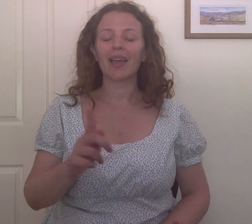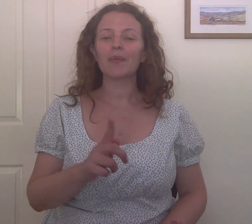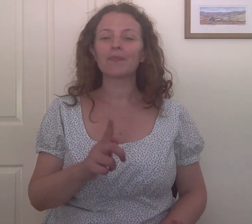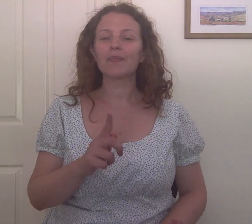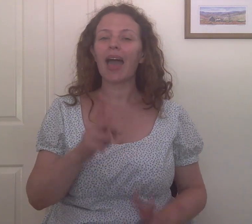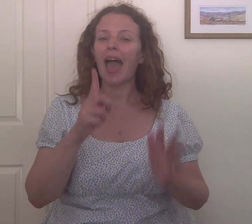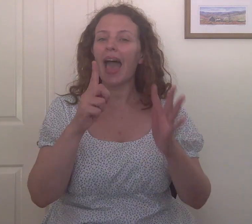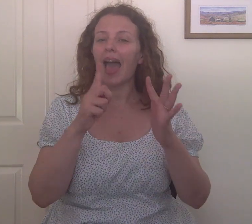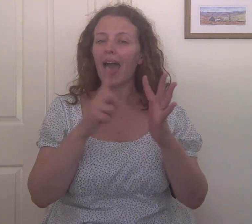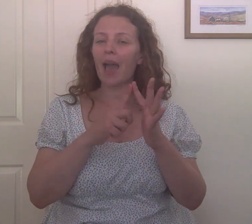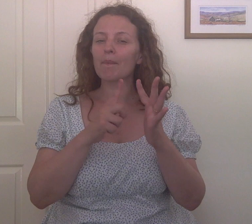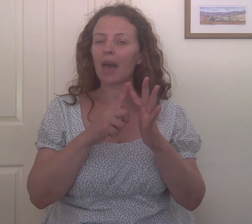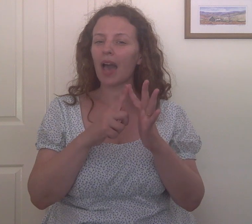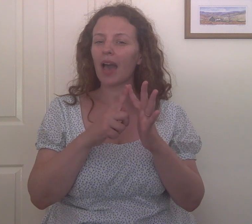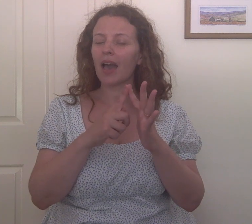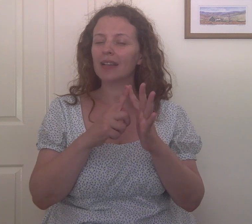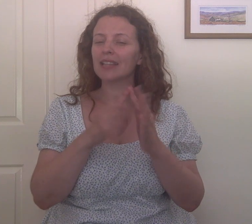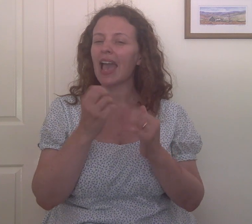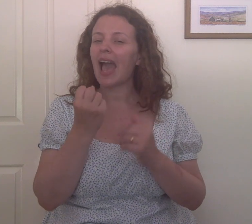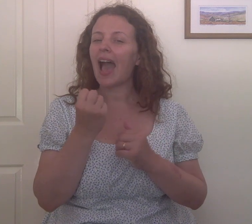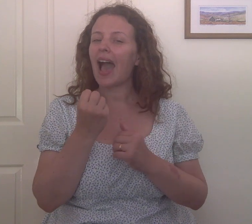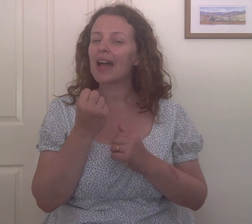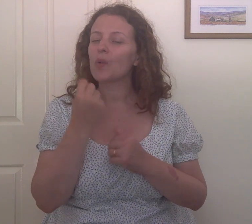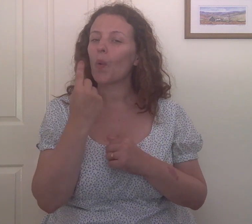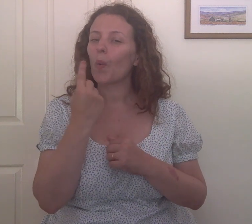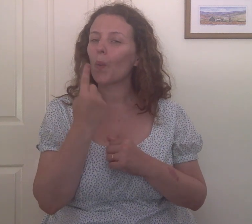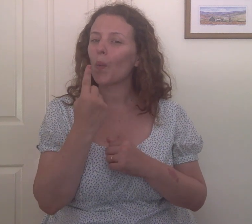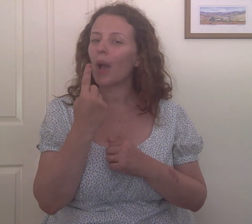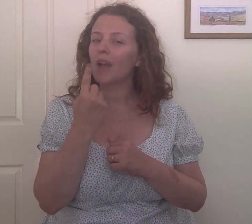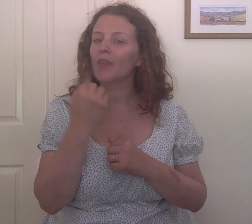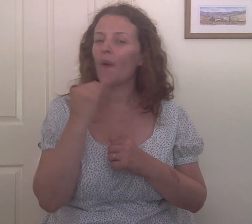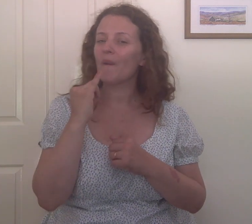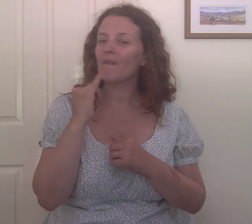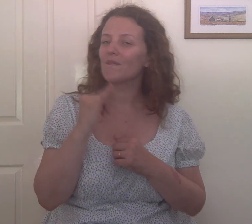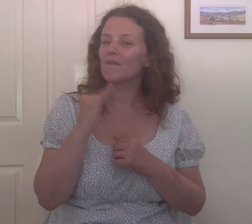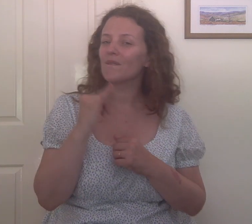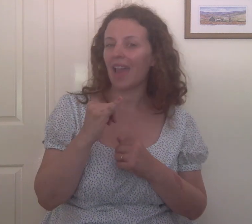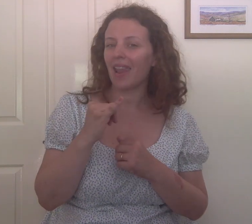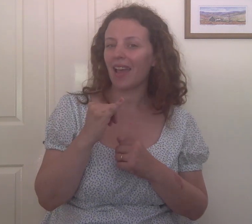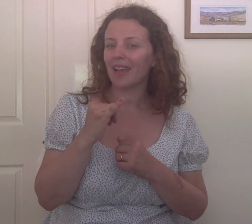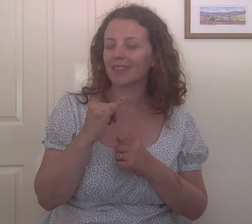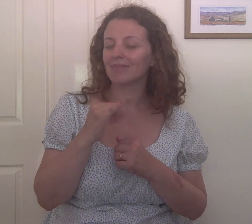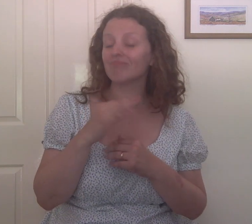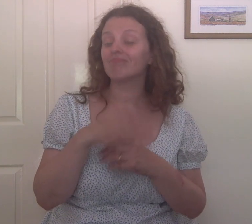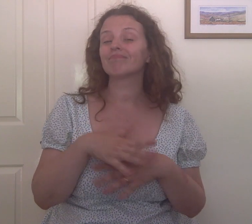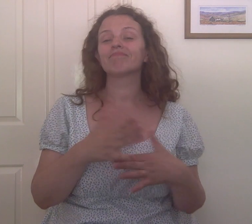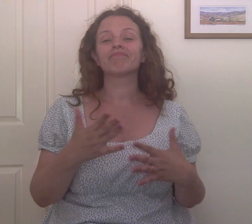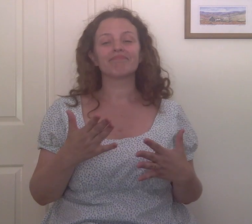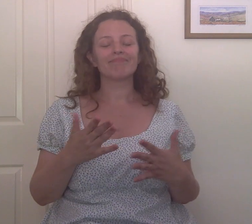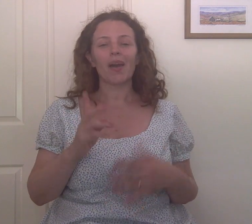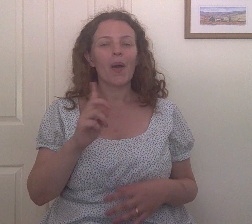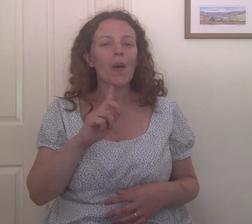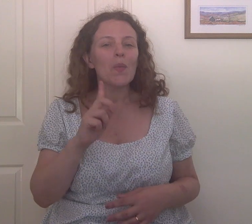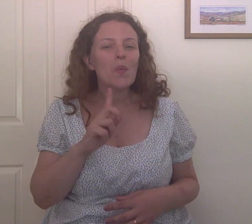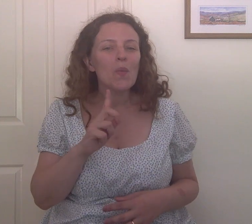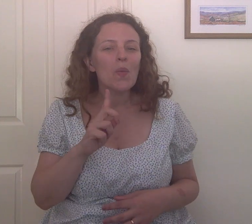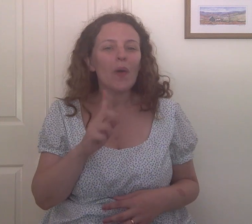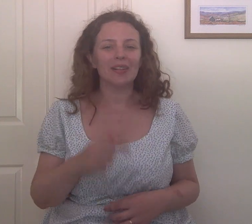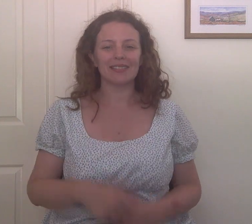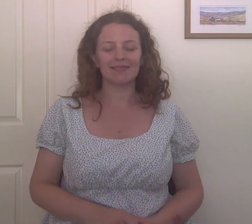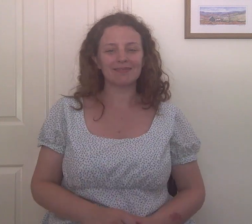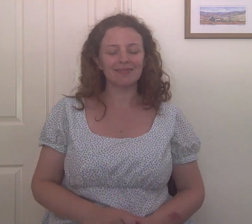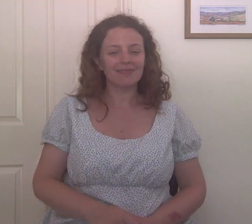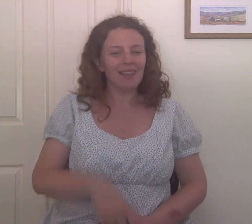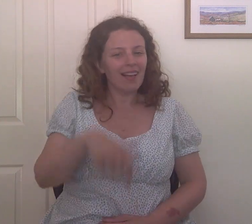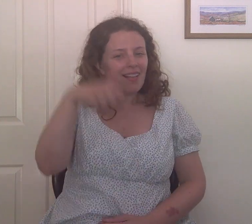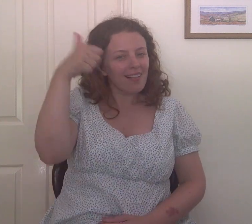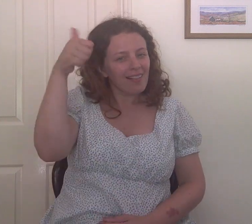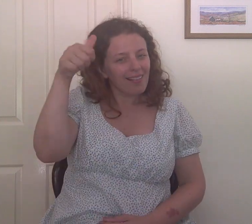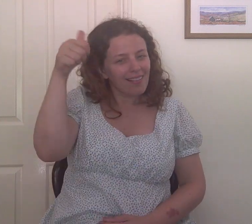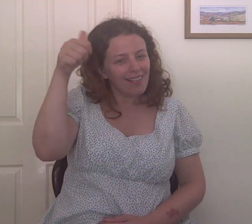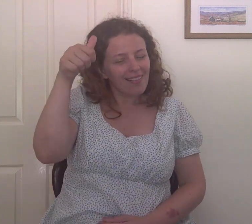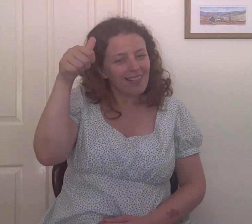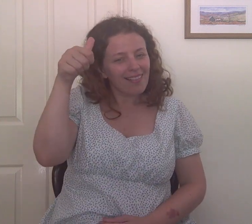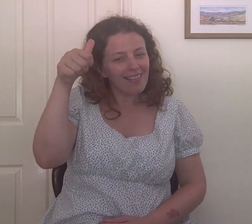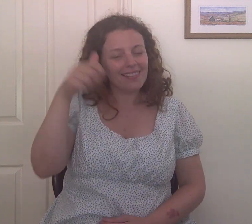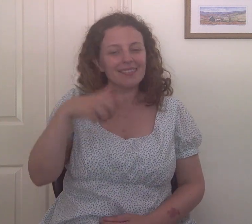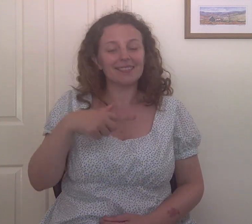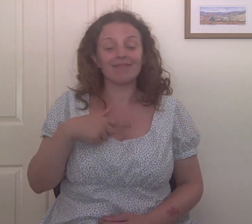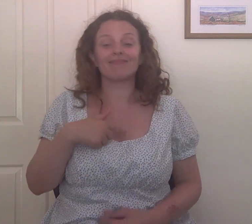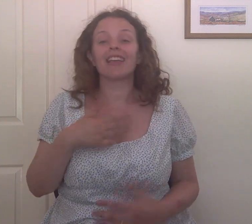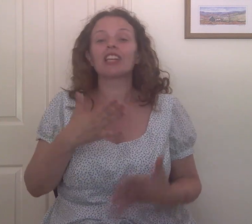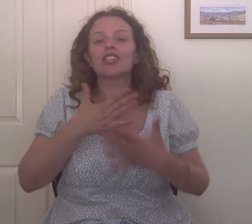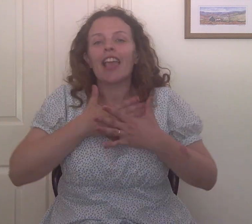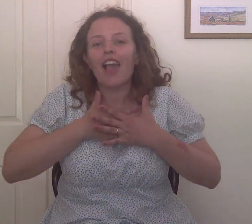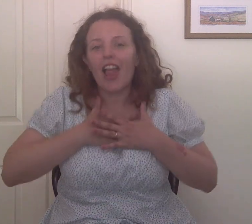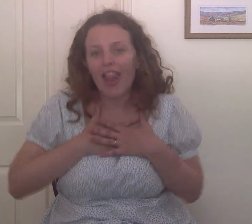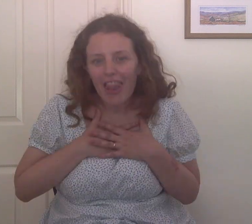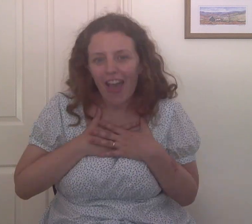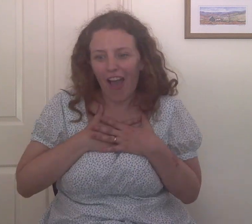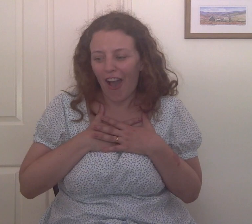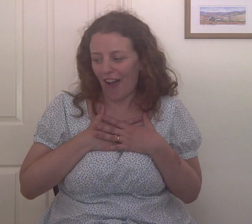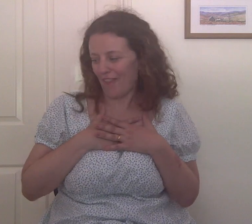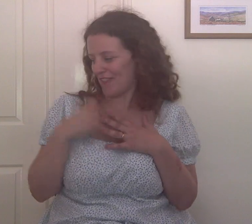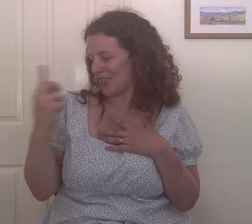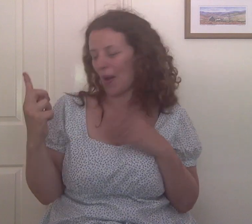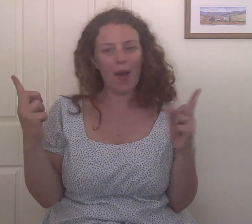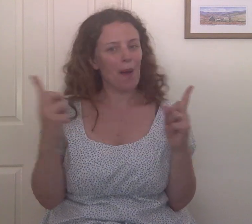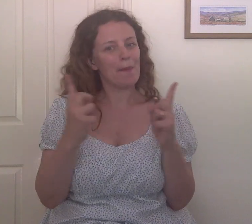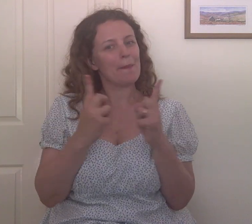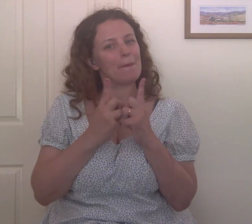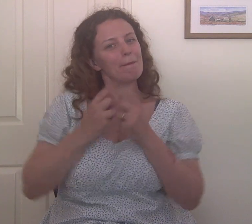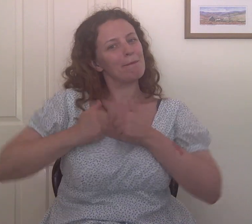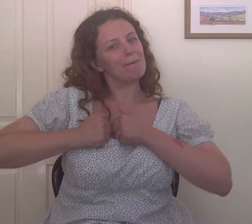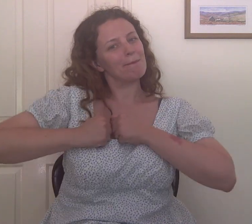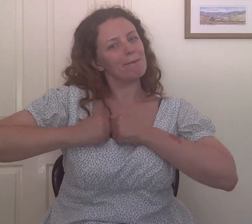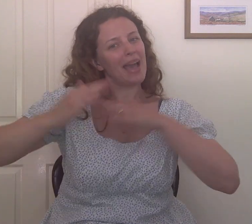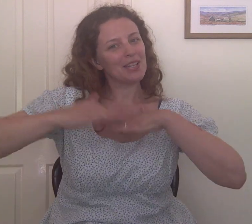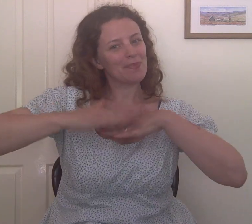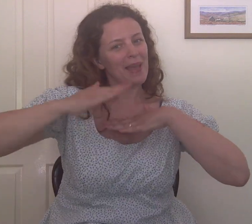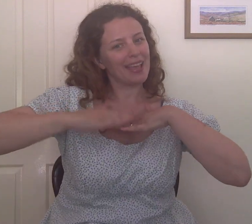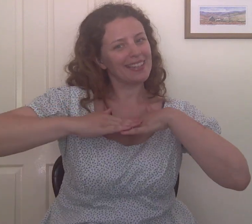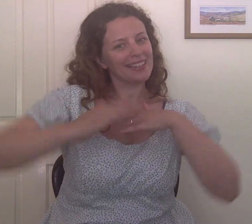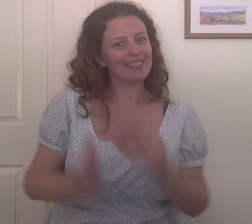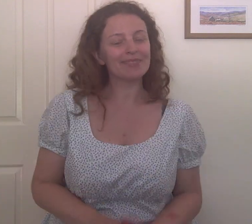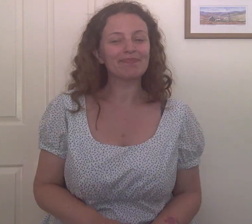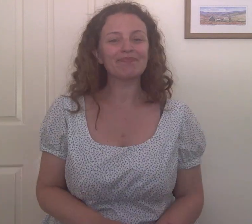Emma had one fault, she was often thought she knew it all and especially loved matchmaking.